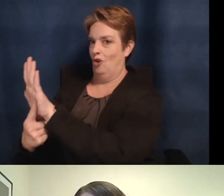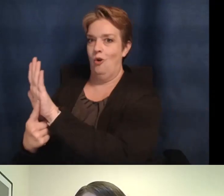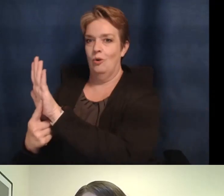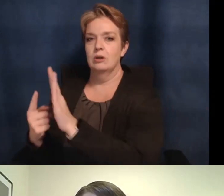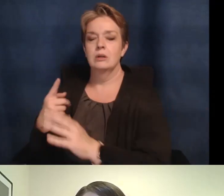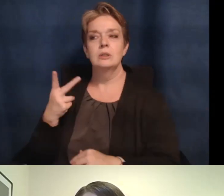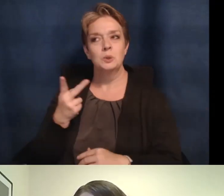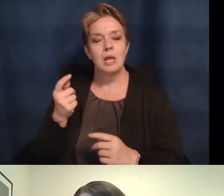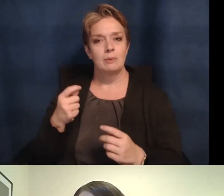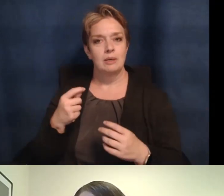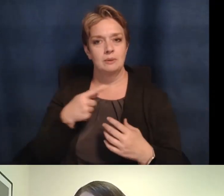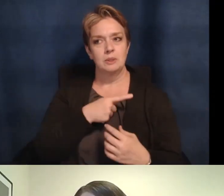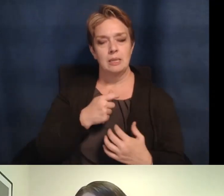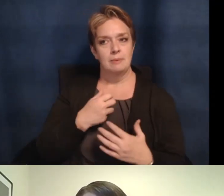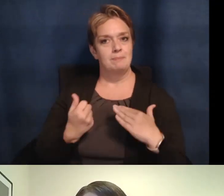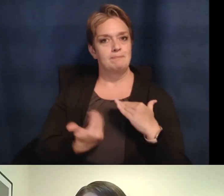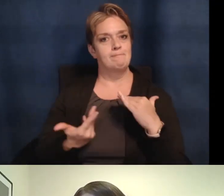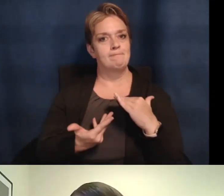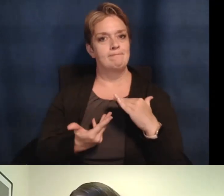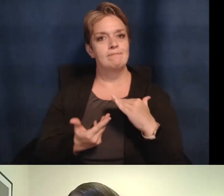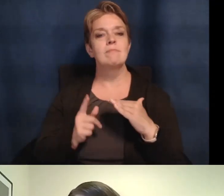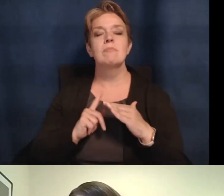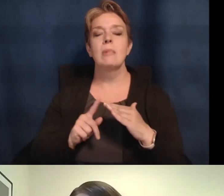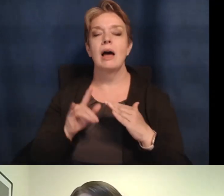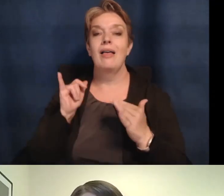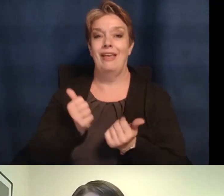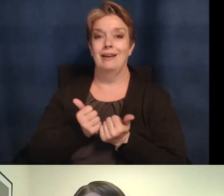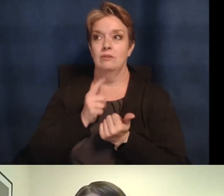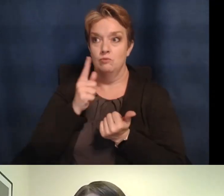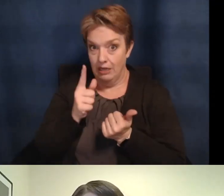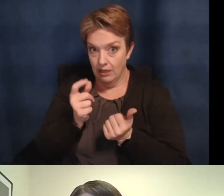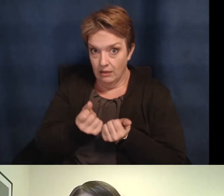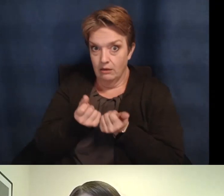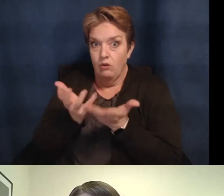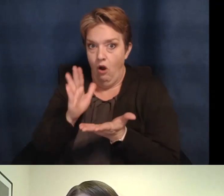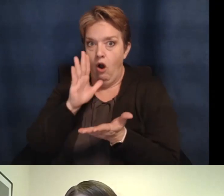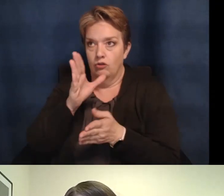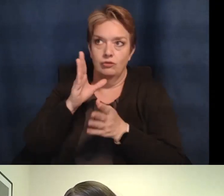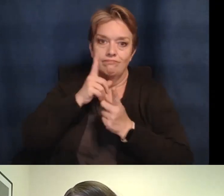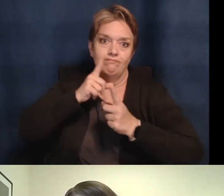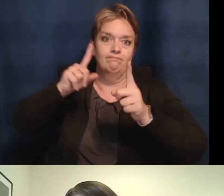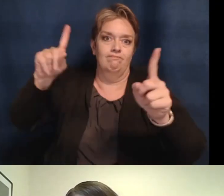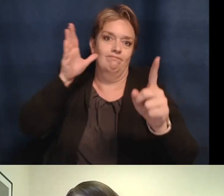But ultimately, that was the catalyst for O’Keeffe's career. [Makenzi] Wonderful.